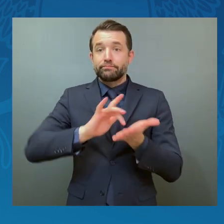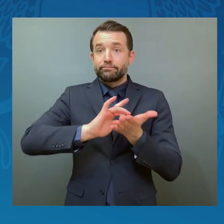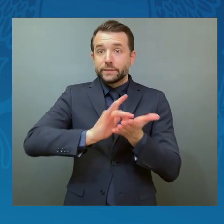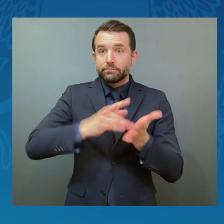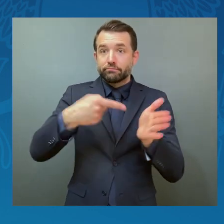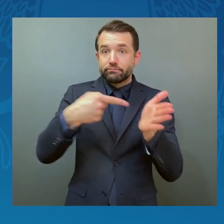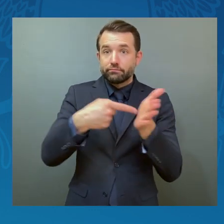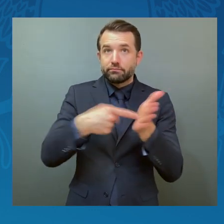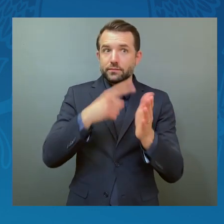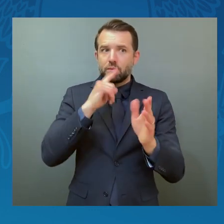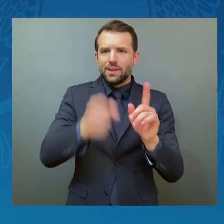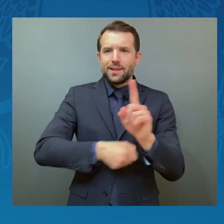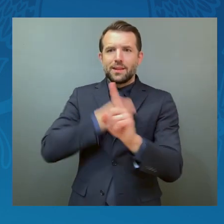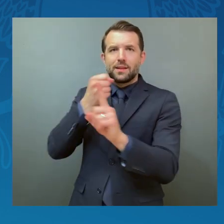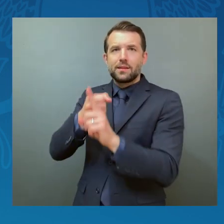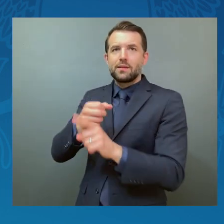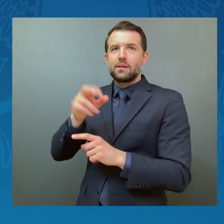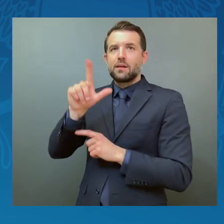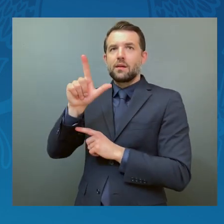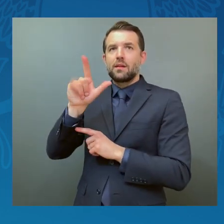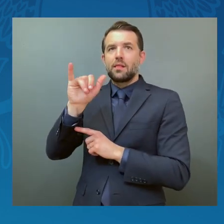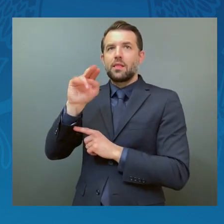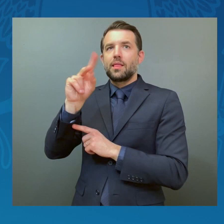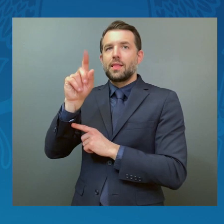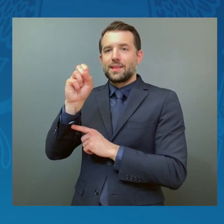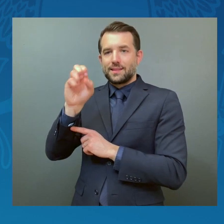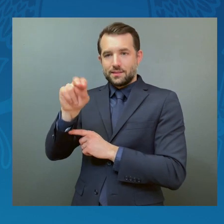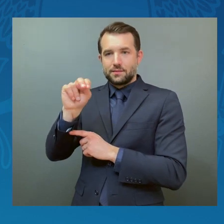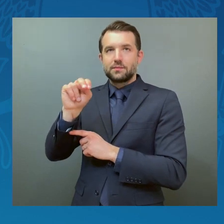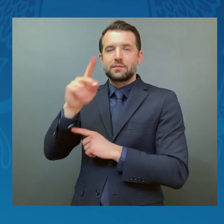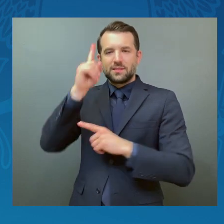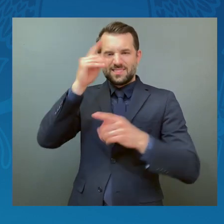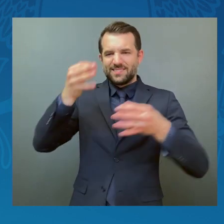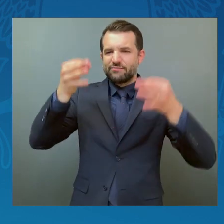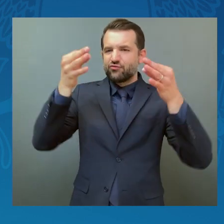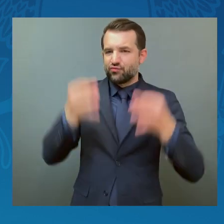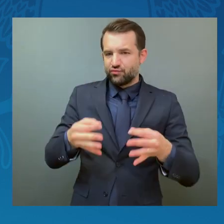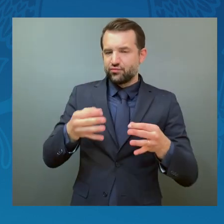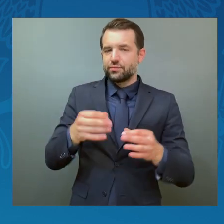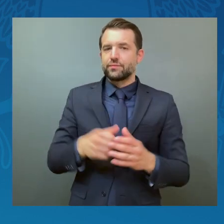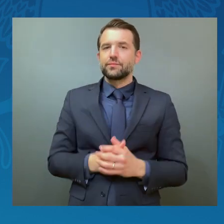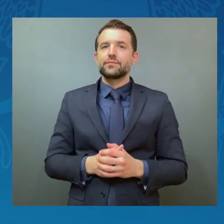People can't live to their full potential if they have bad credit. They can't buy a car.